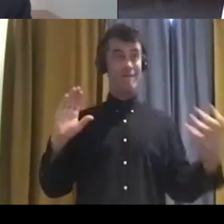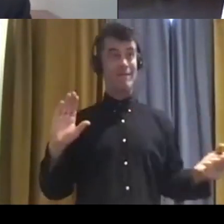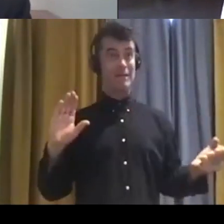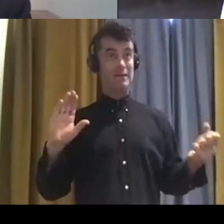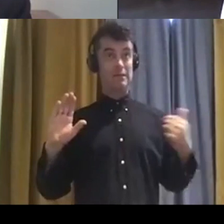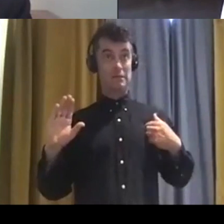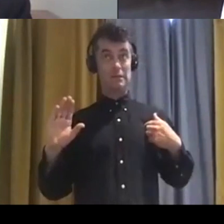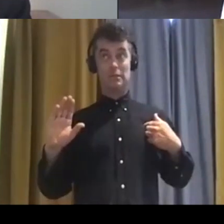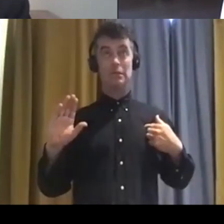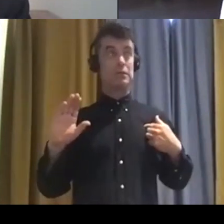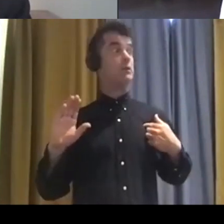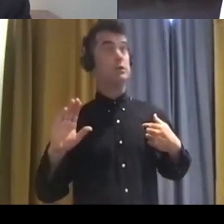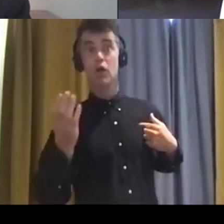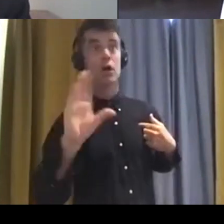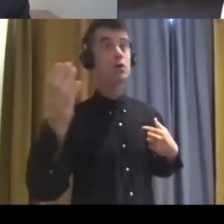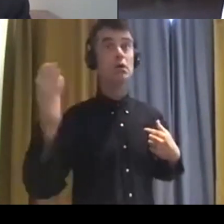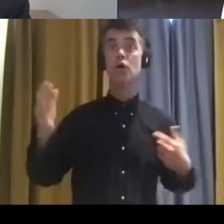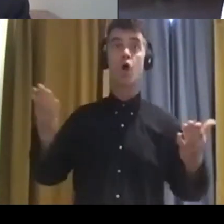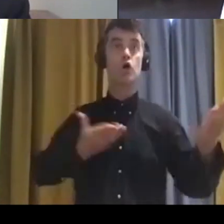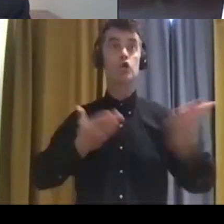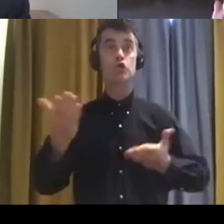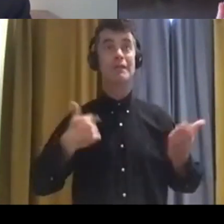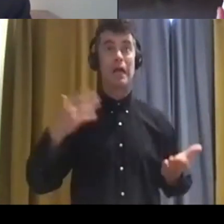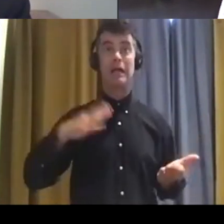get the services or what they actually need and they're all they're stuck with what was